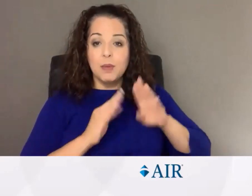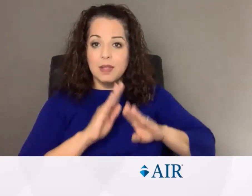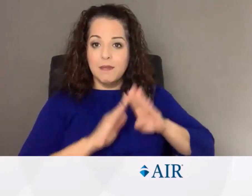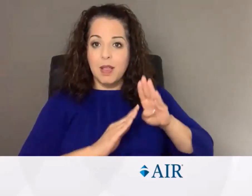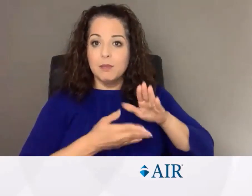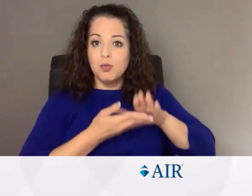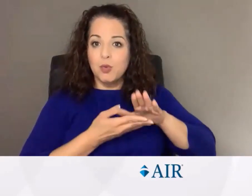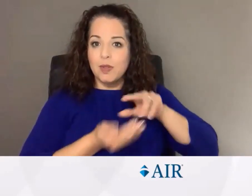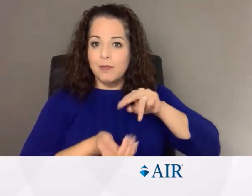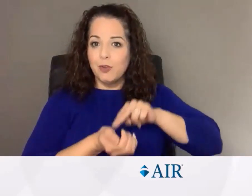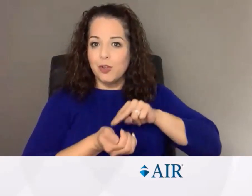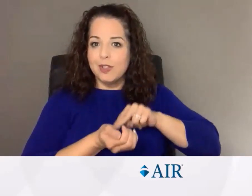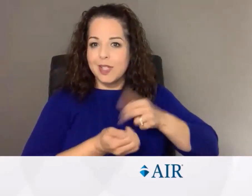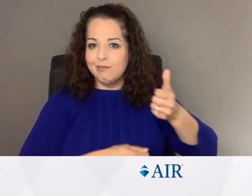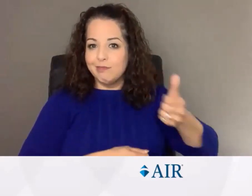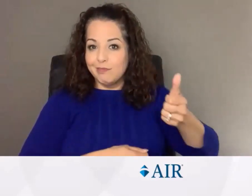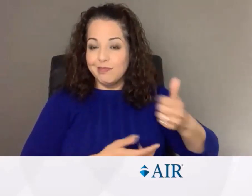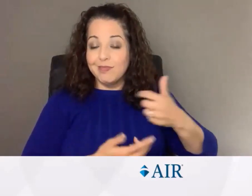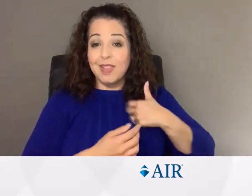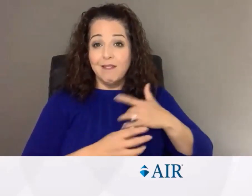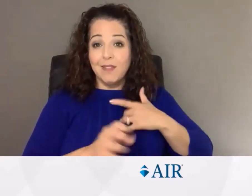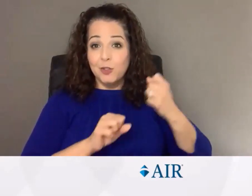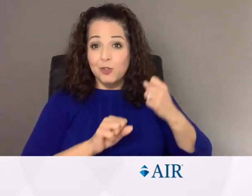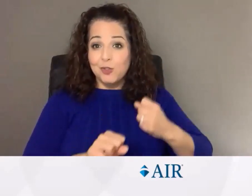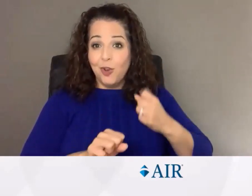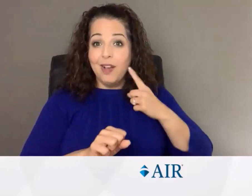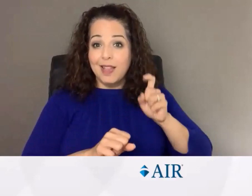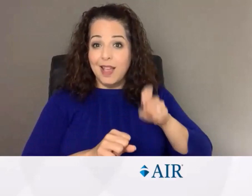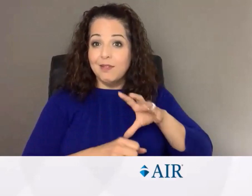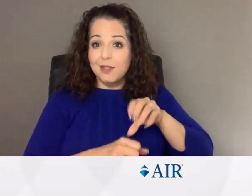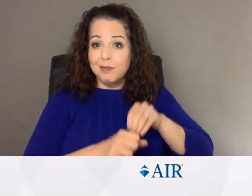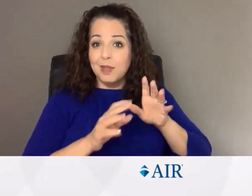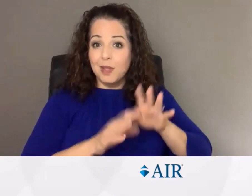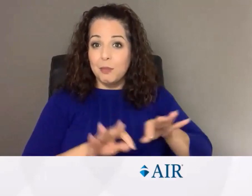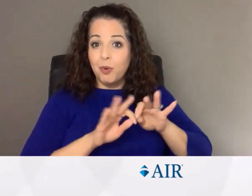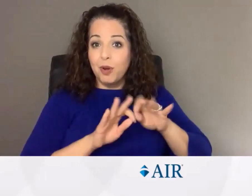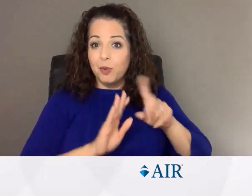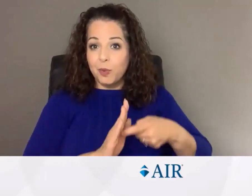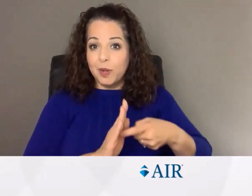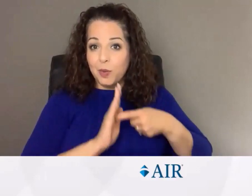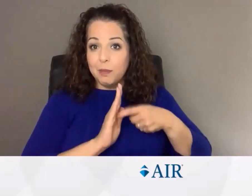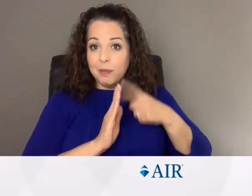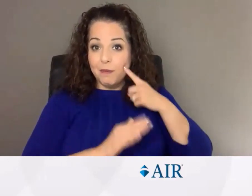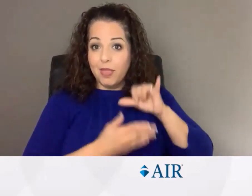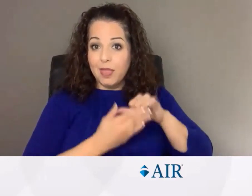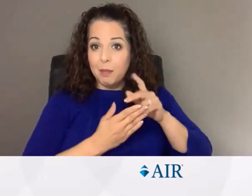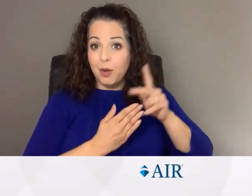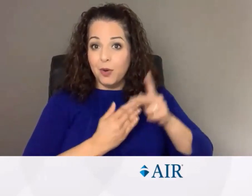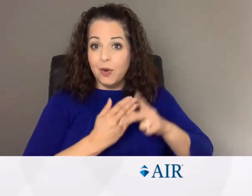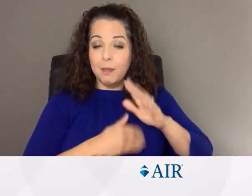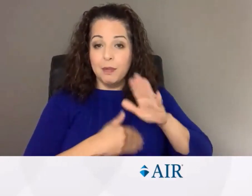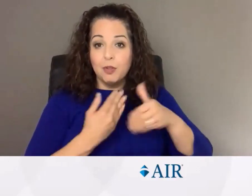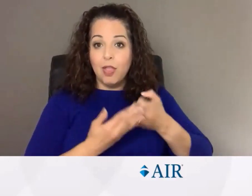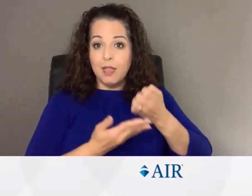And they feel very strongly that is an important requirement for the program. And all of the evidence is based off